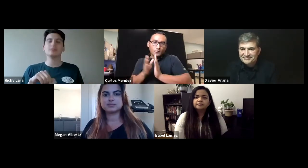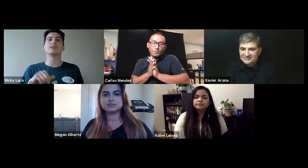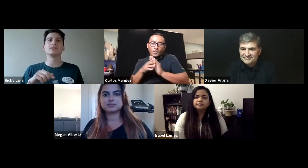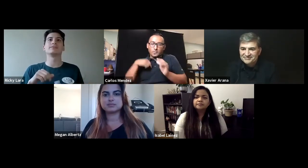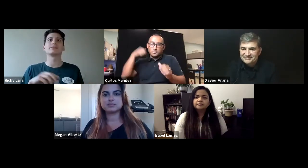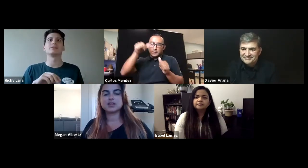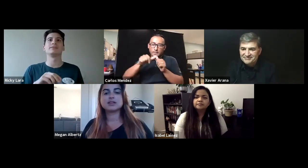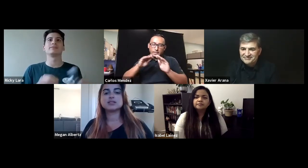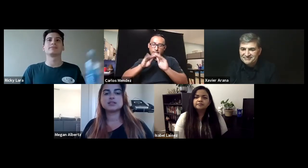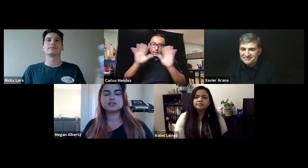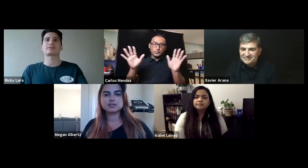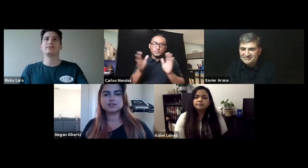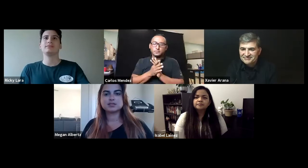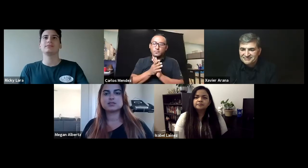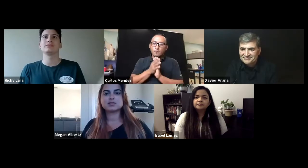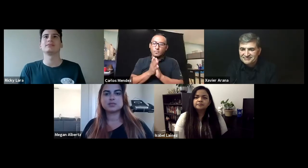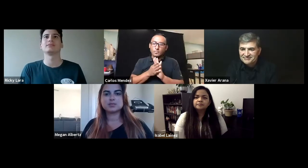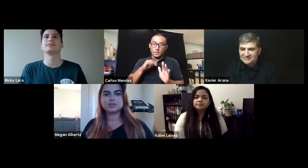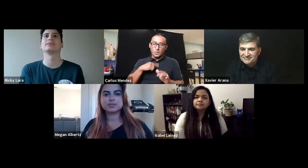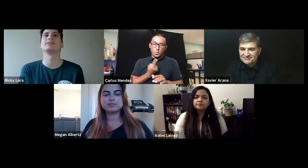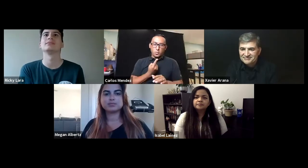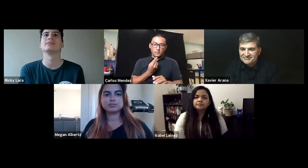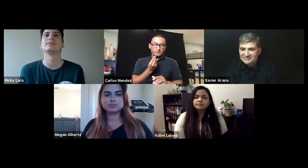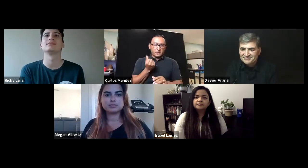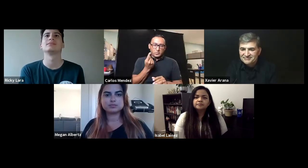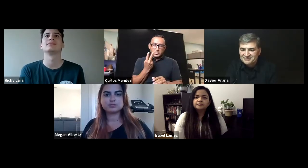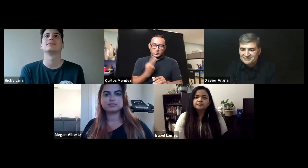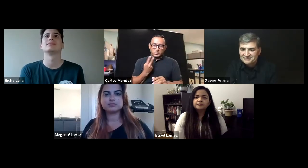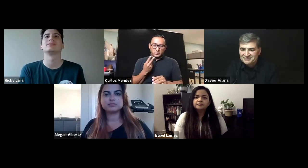So, I came to NTID-- I was SVP '96--